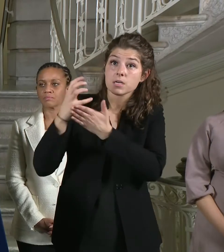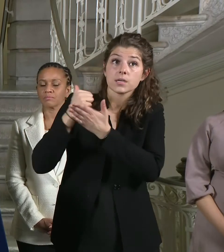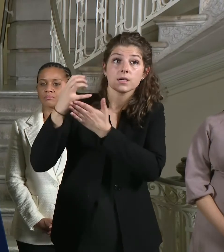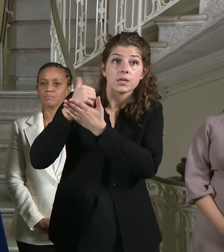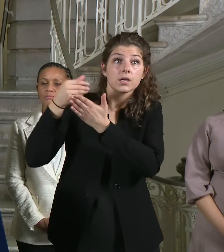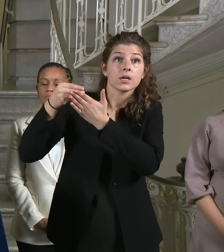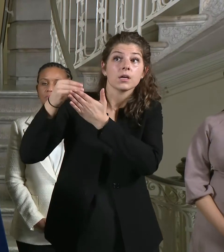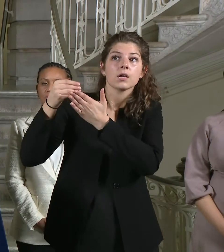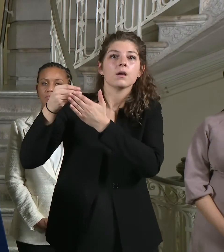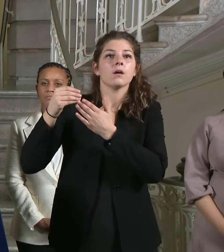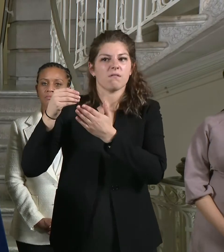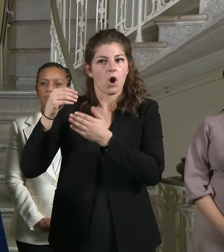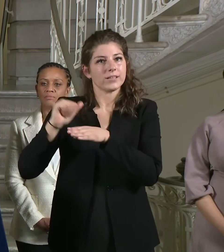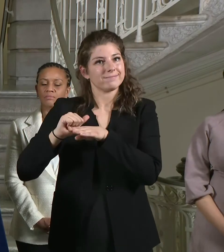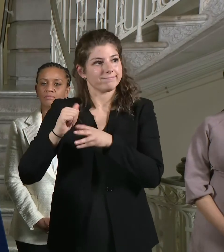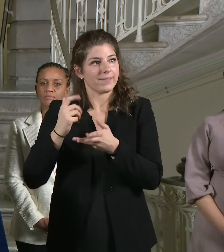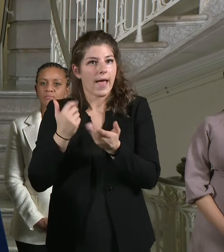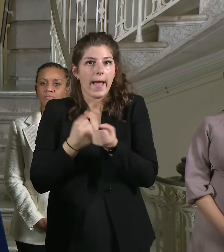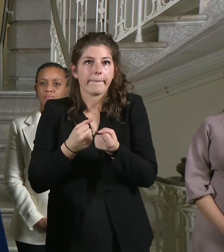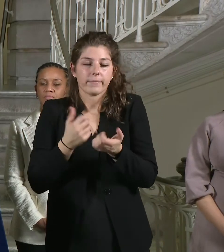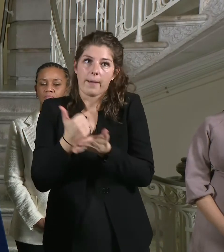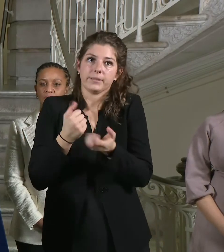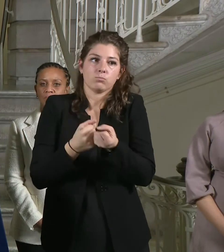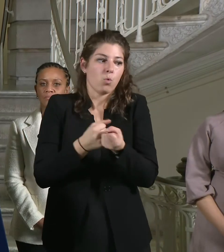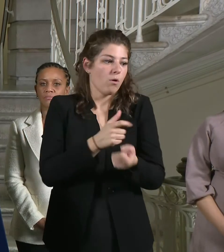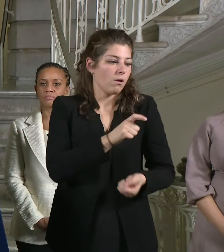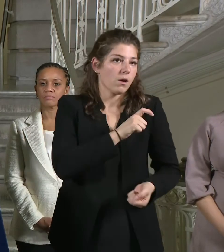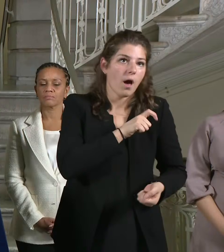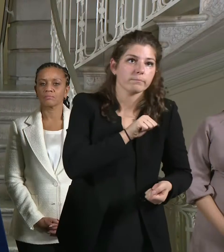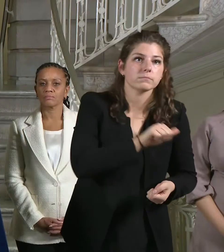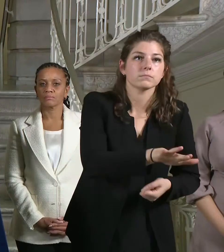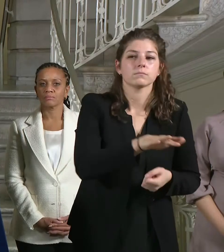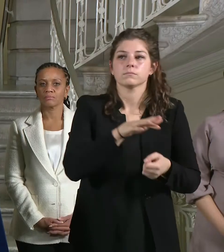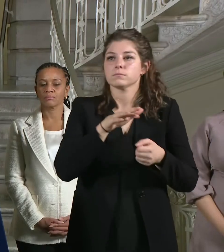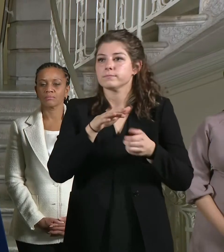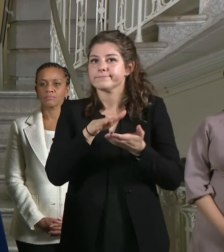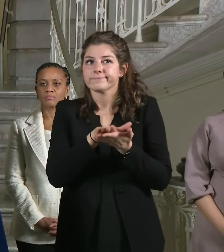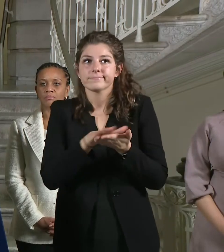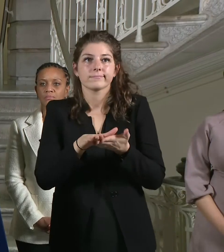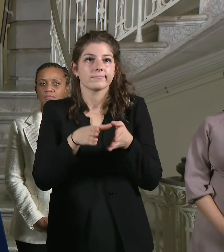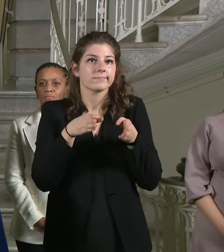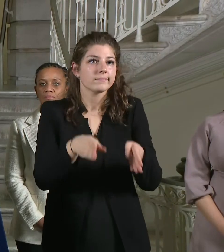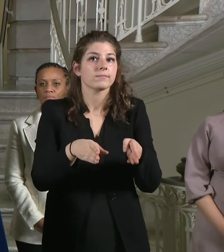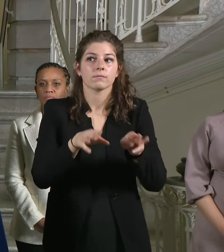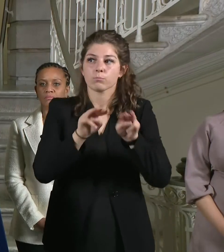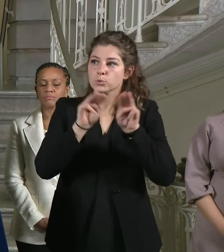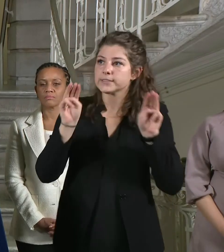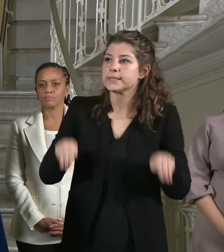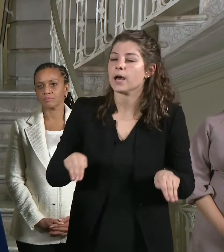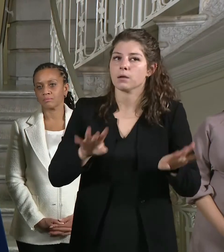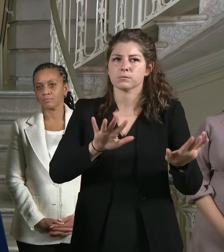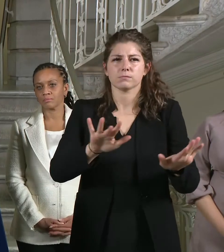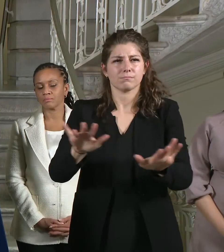ARE PAID BY 2% OF NEW YORKERS AND THOSE TAX DOLLARS BY HIGH INCOME EARNERS ARE